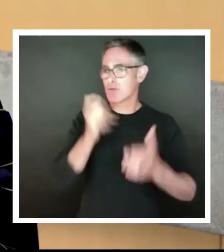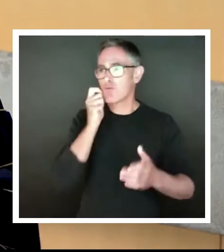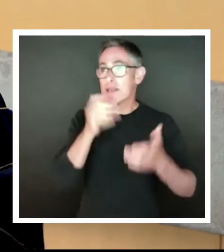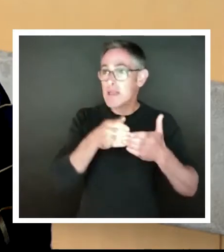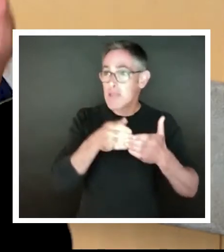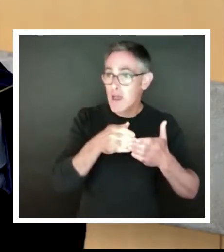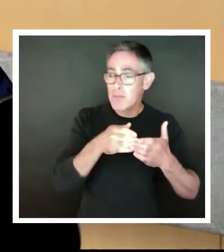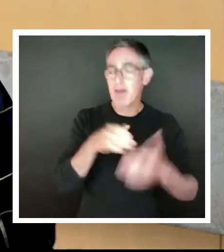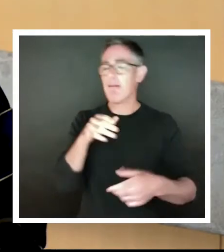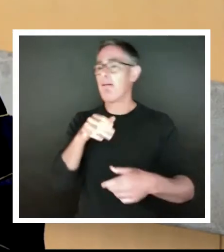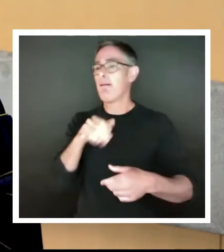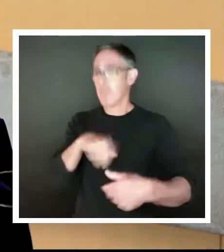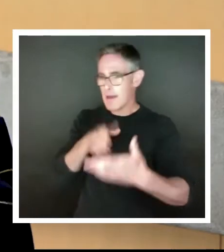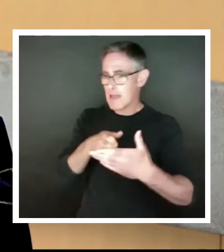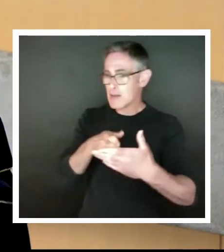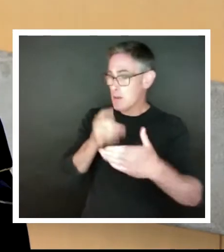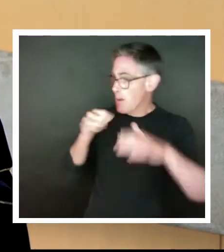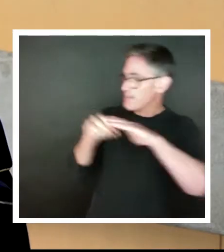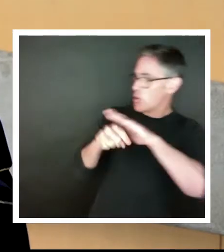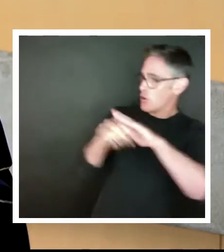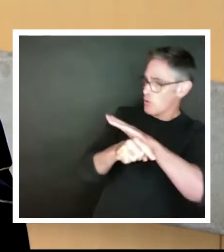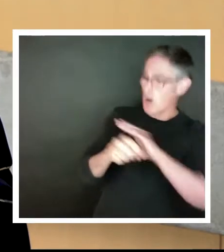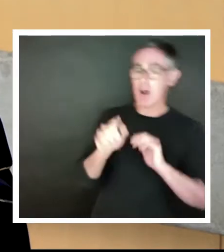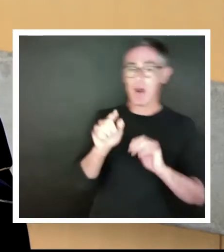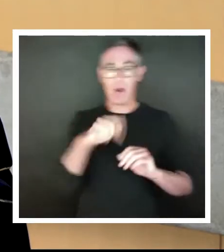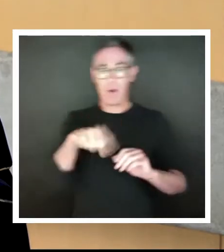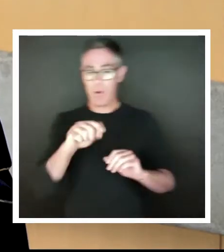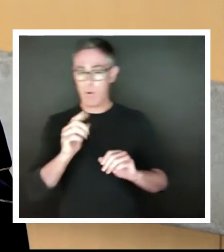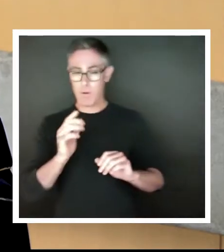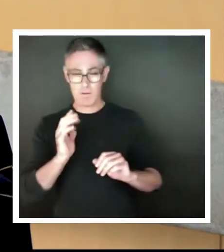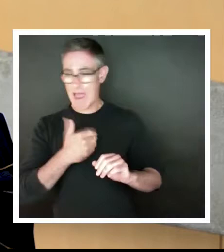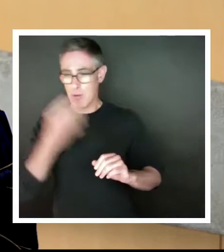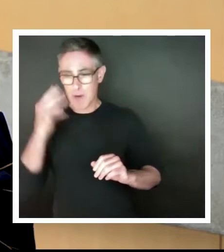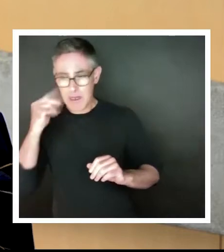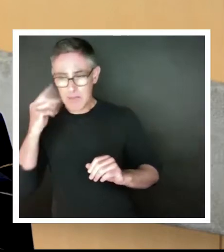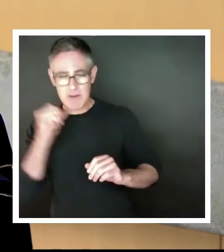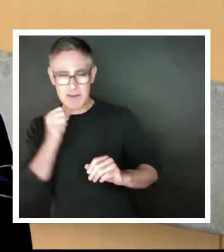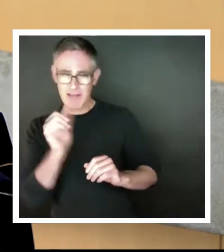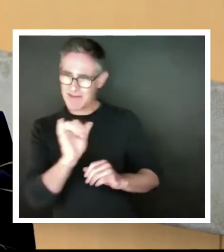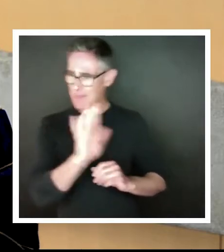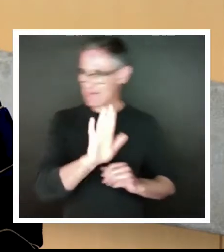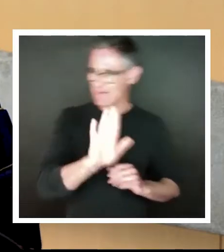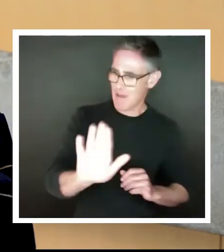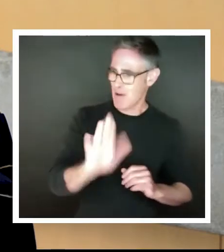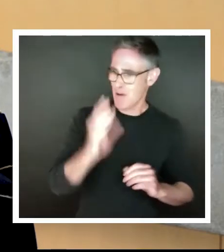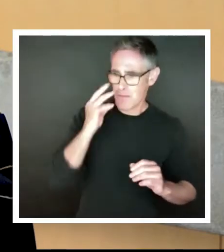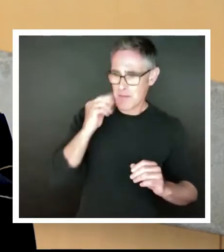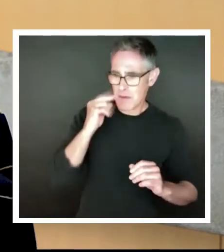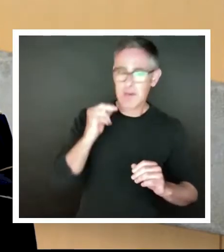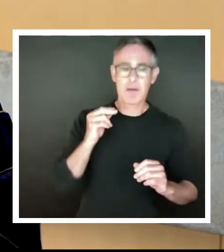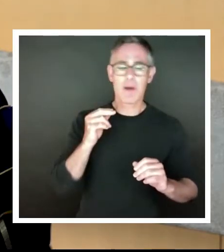Those of us who have not shared the life experiences of those who carry the burden of hatred and racism must get uncomfortable.